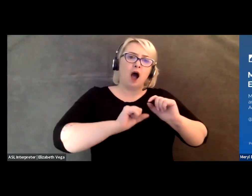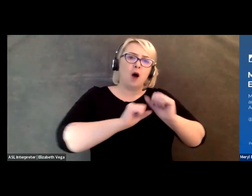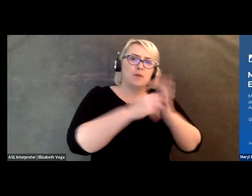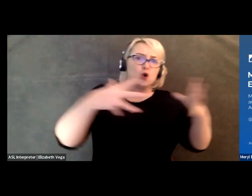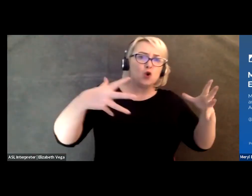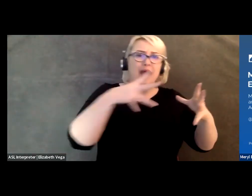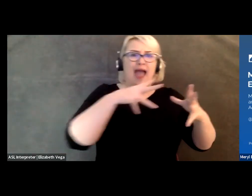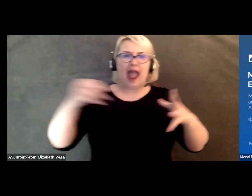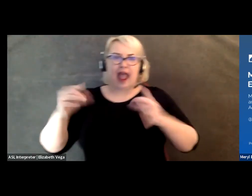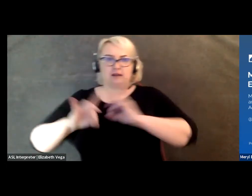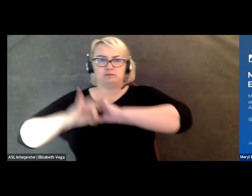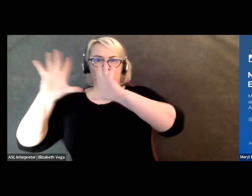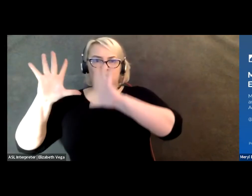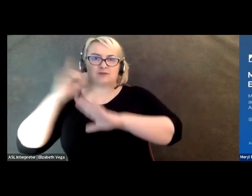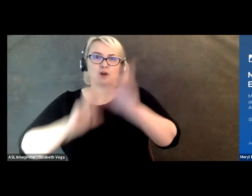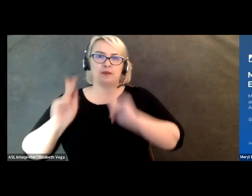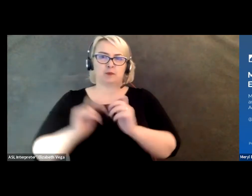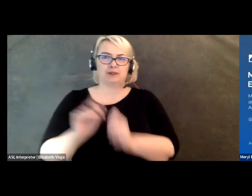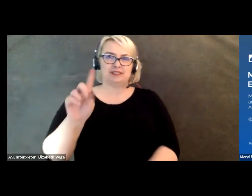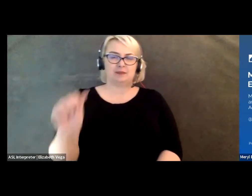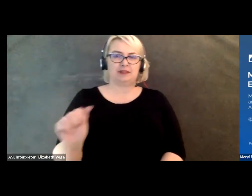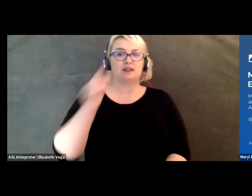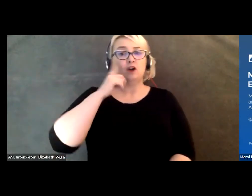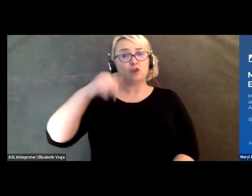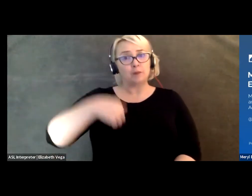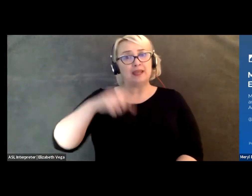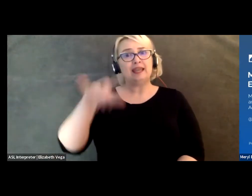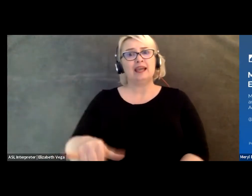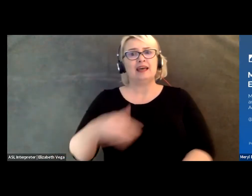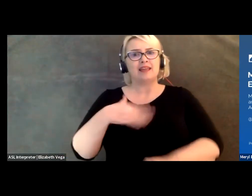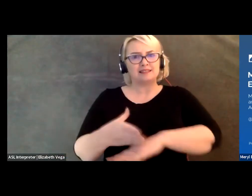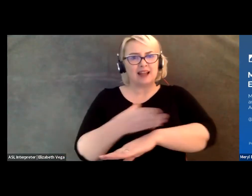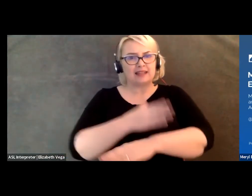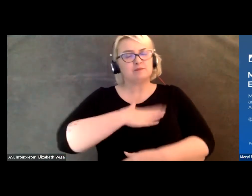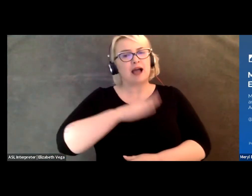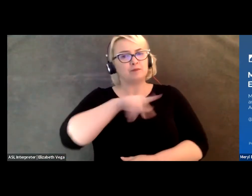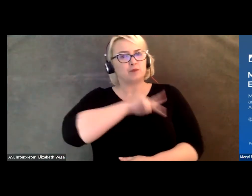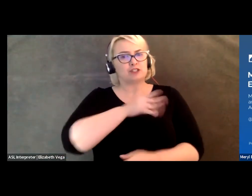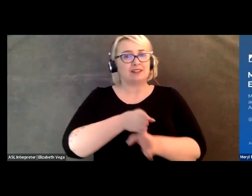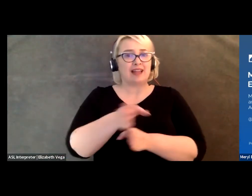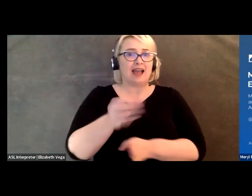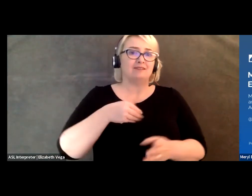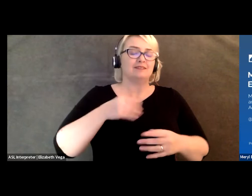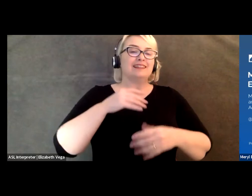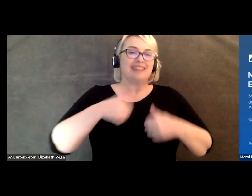For me, it has changed my personal life and career for the better. I've been a remote worker since 2005.